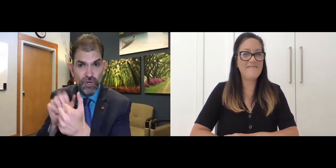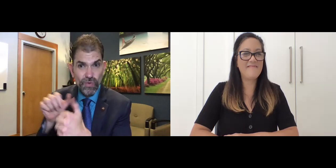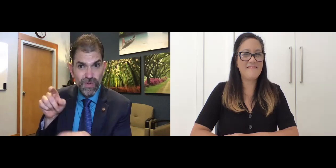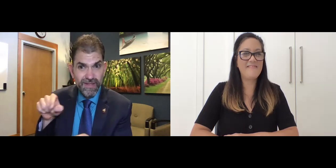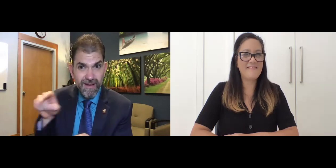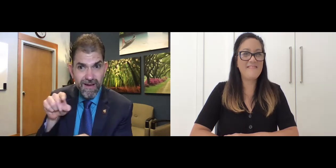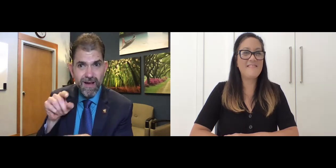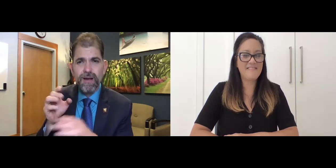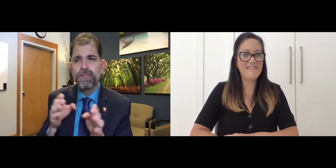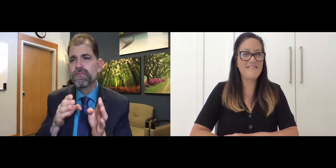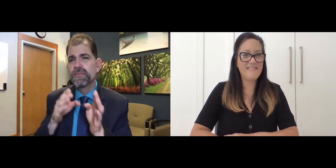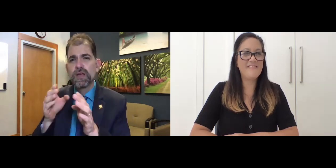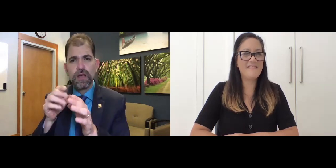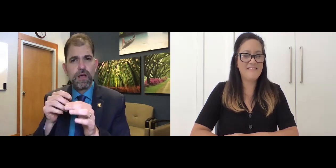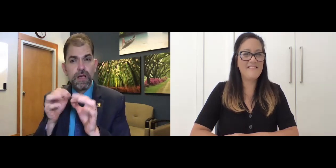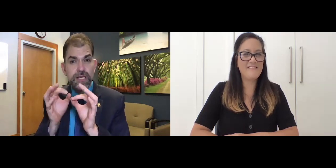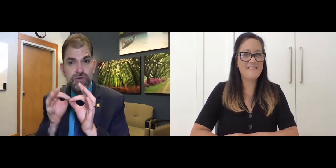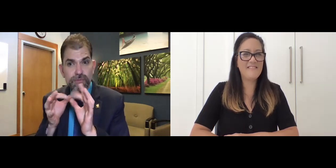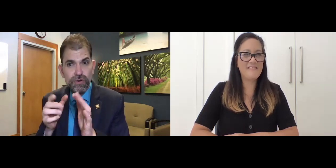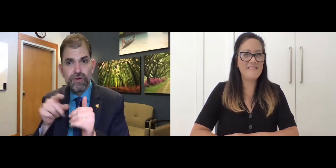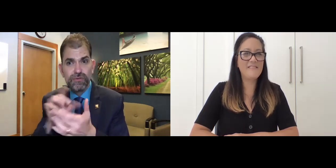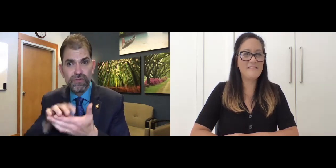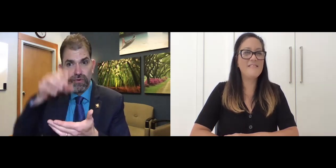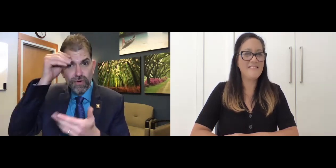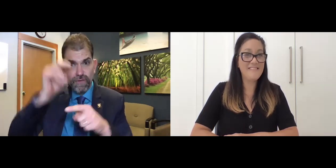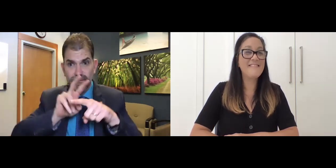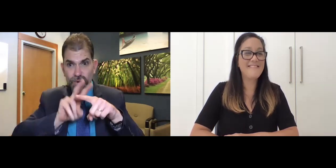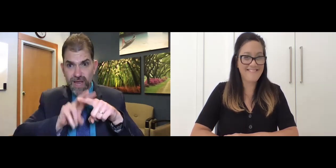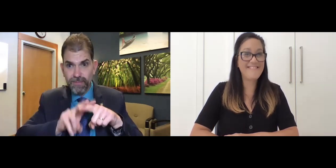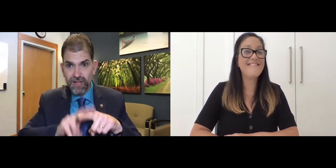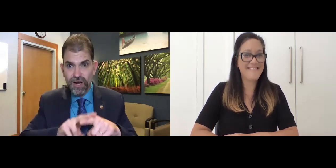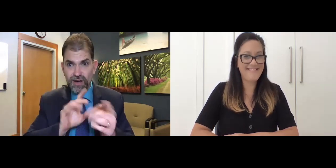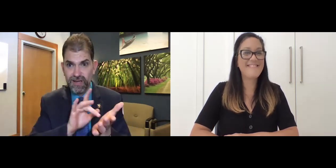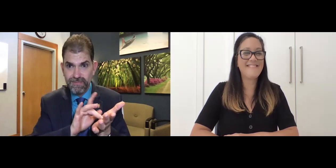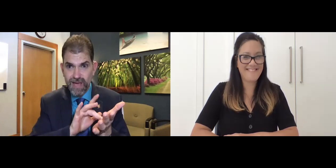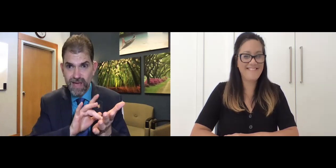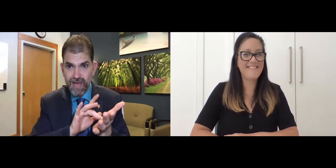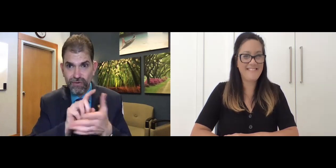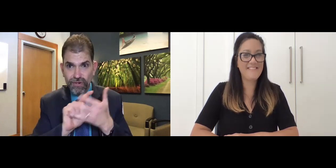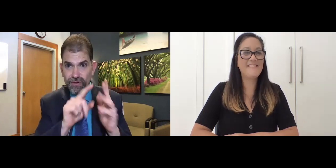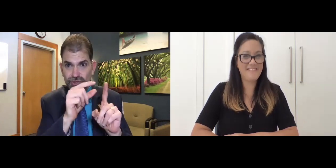how to connect well with hearing people, how interpreters can learn the